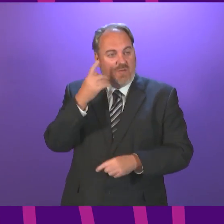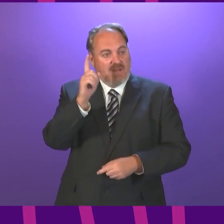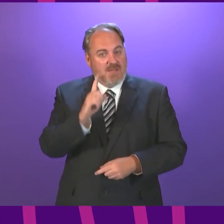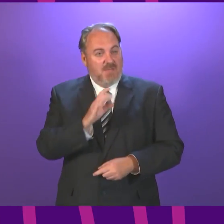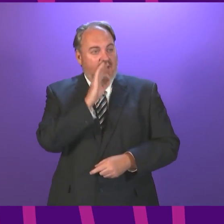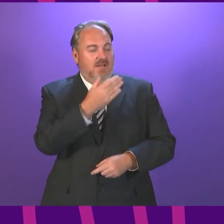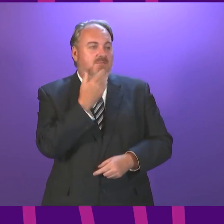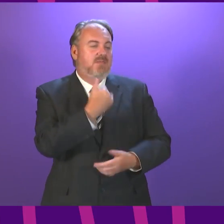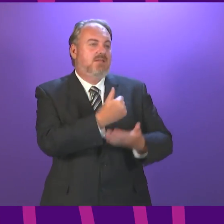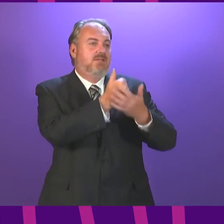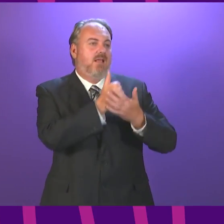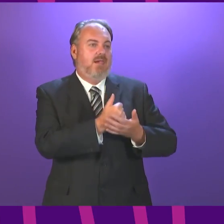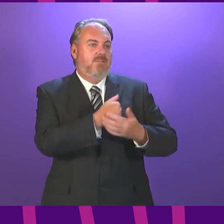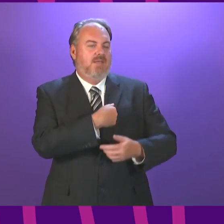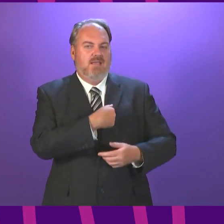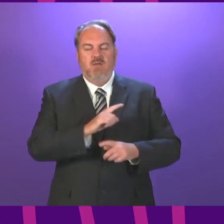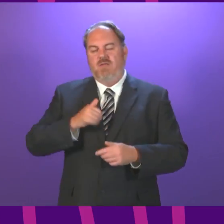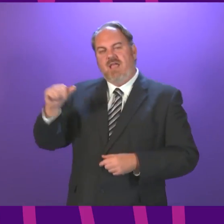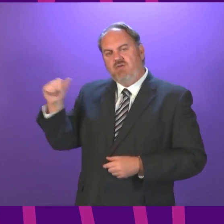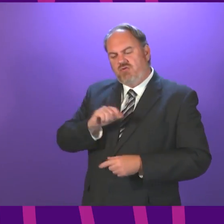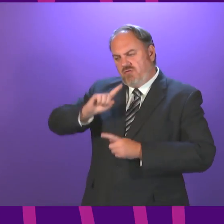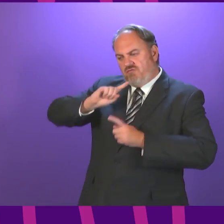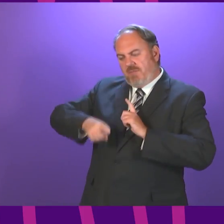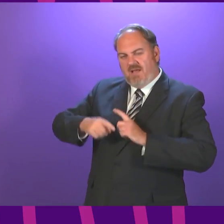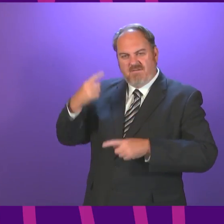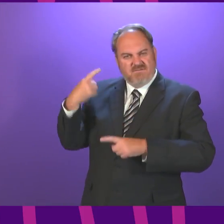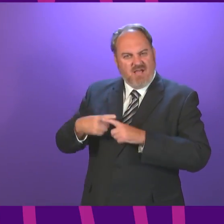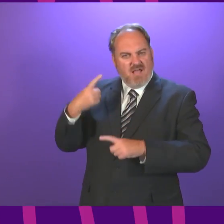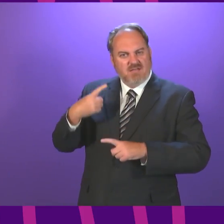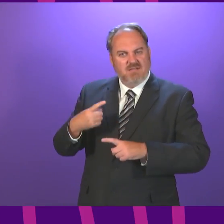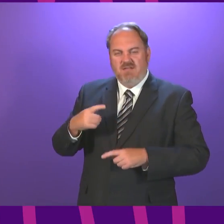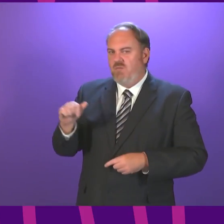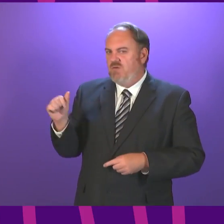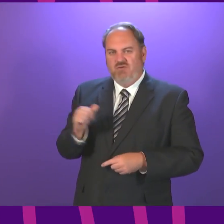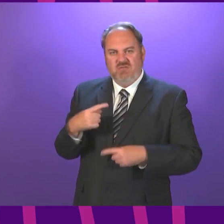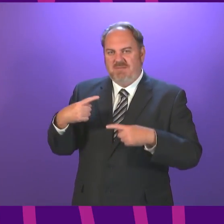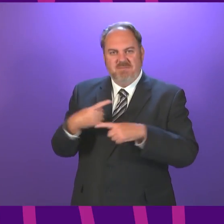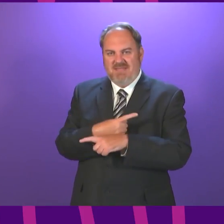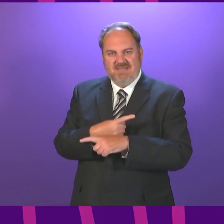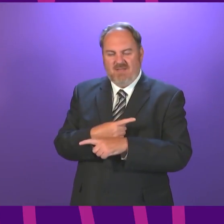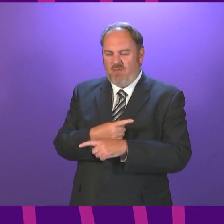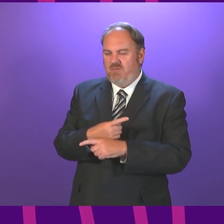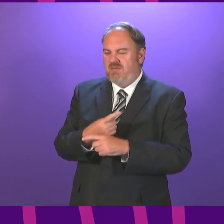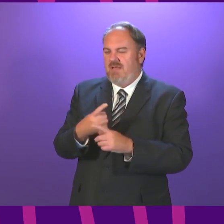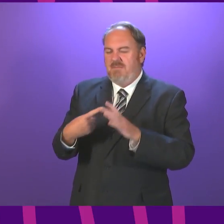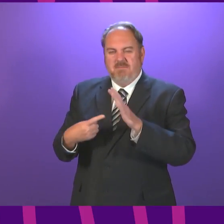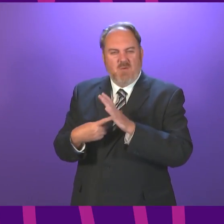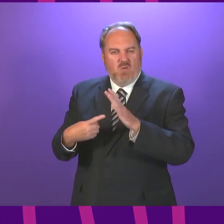quickly to their request. We should not miss those golden opportunities when people seek